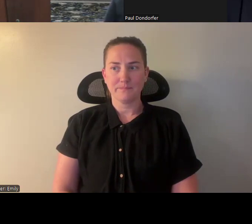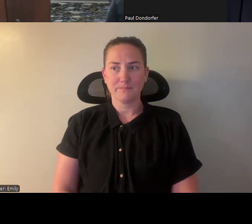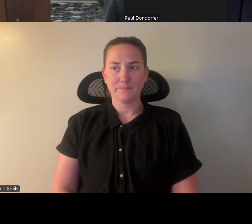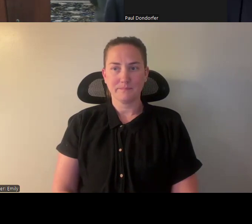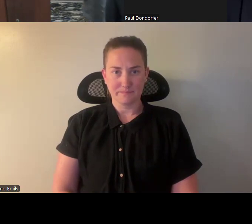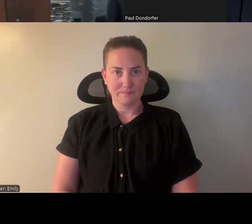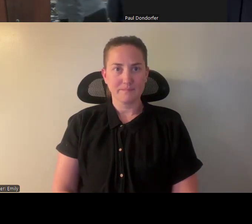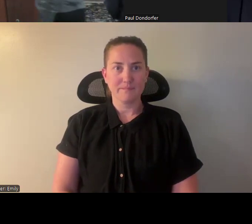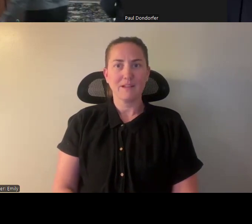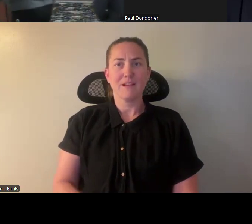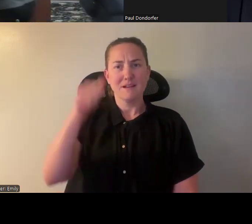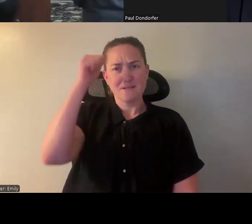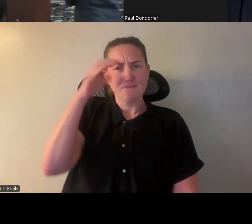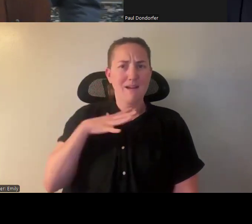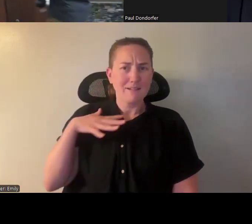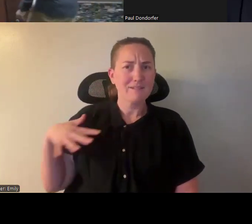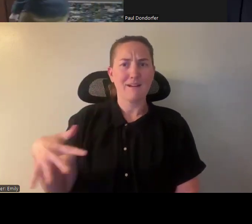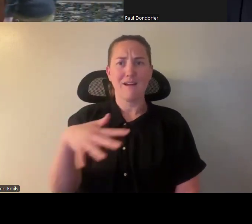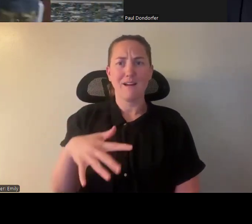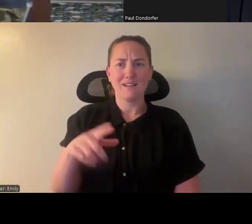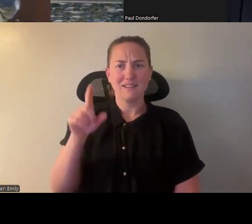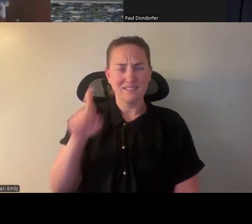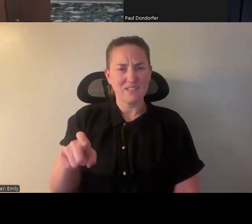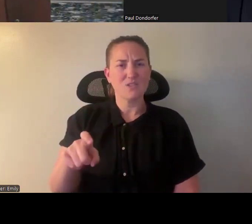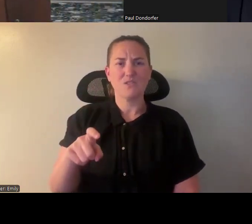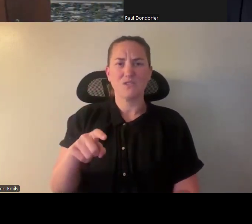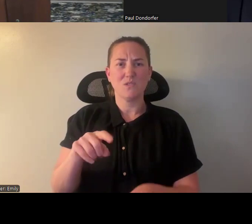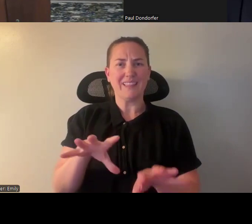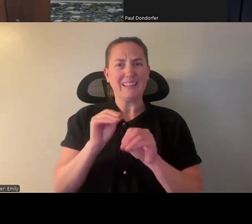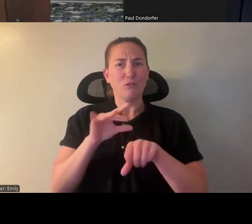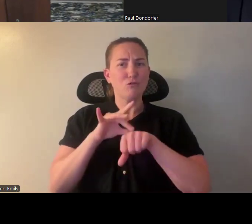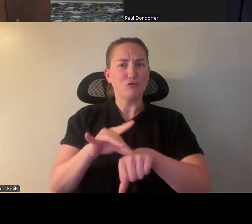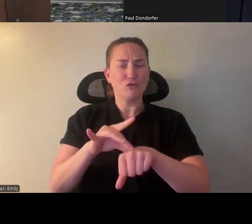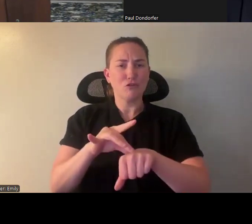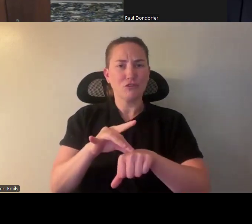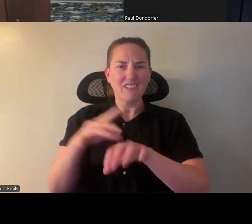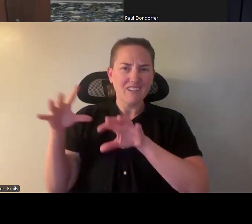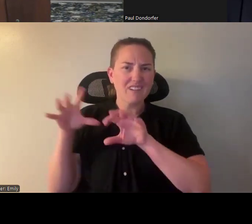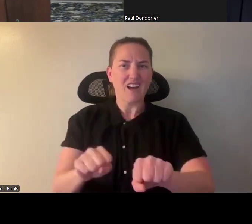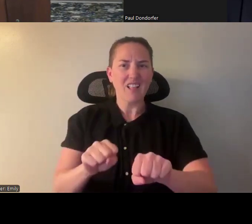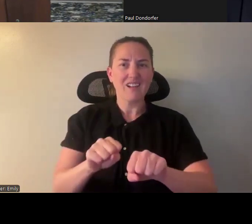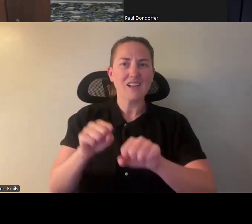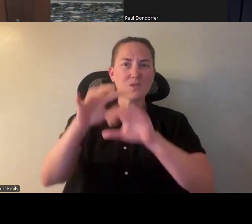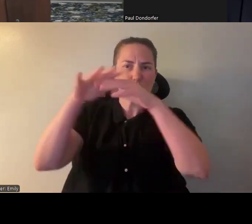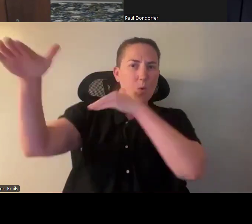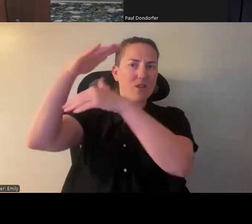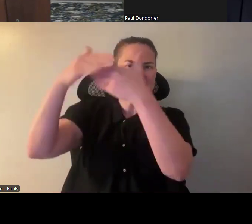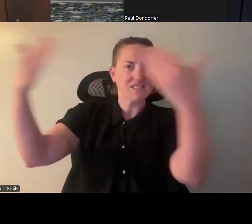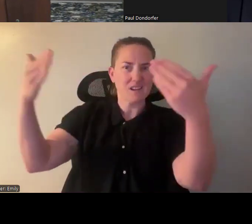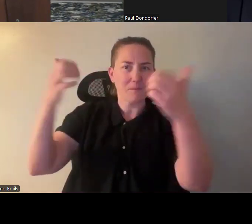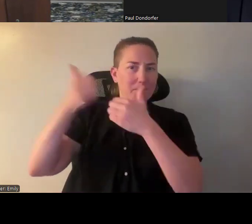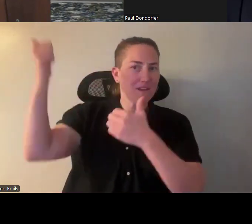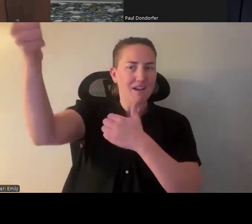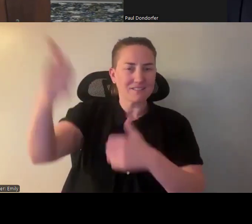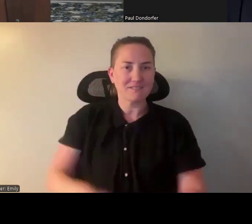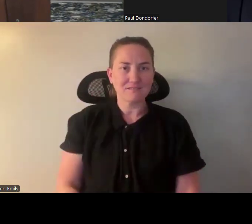Mankind must get off of the Earth and colonize the solar system and beyond because as time